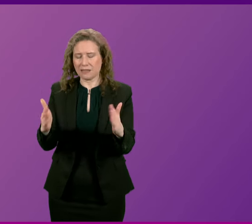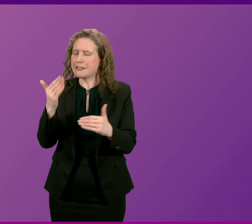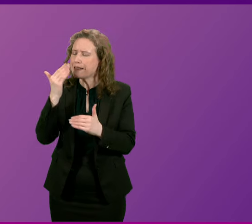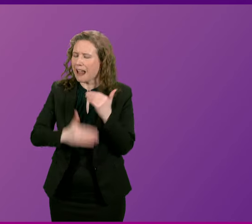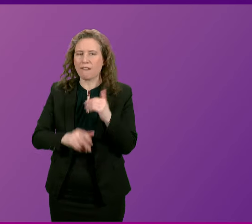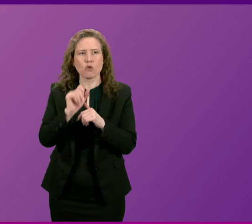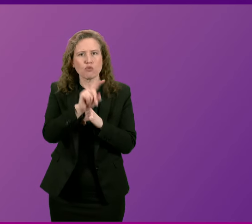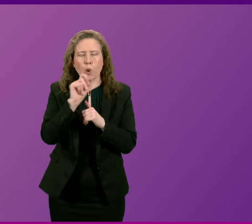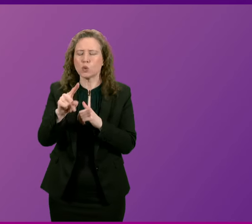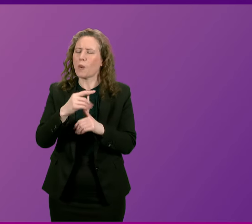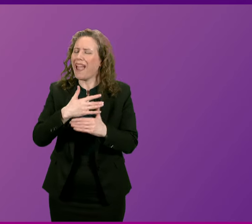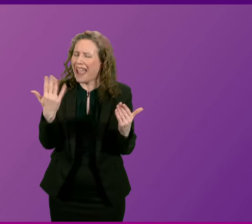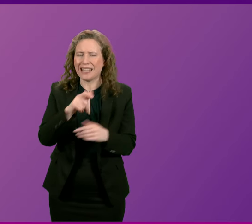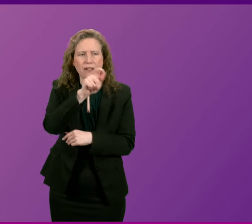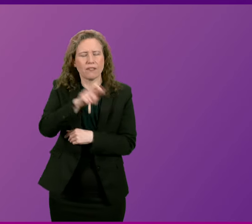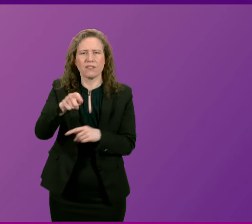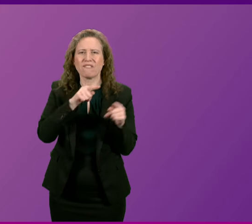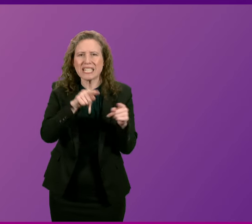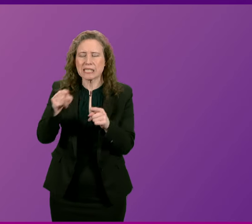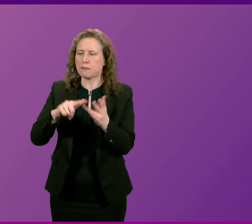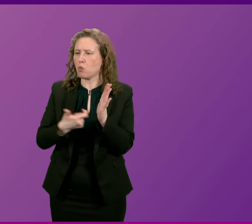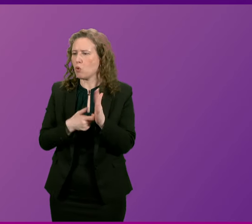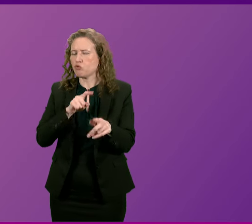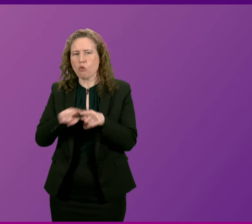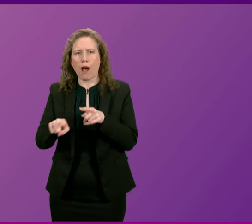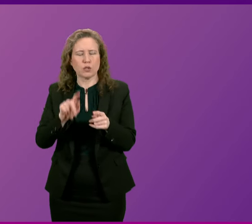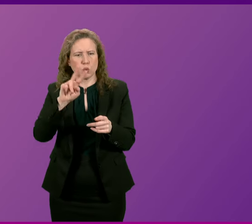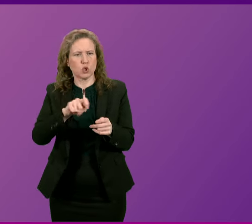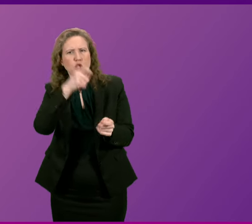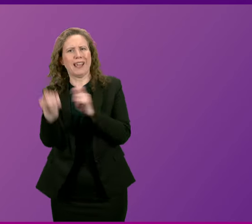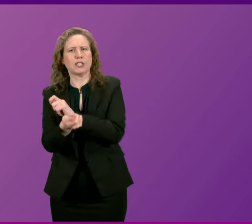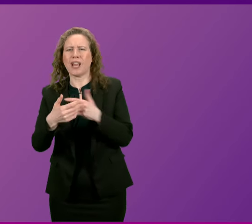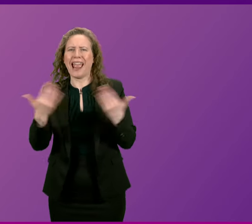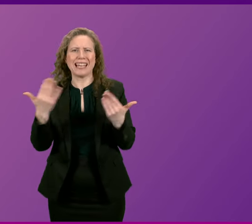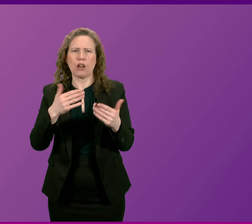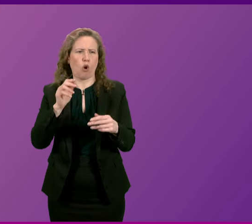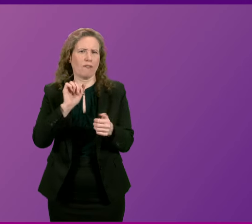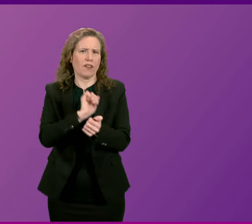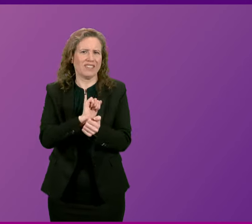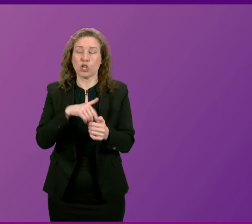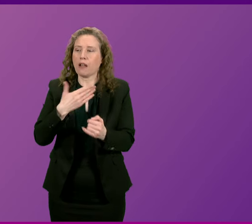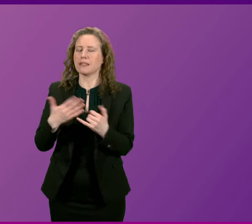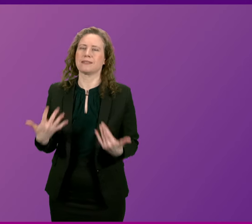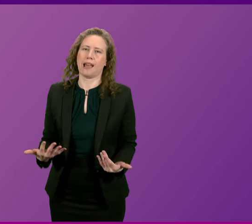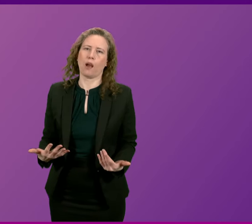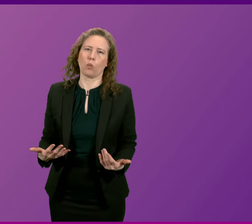single victim or attempted to overturn any of those convictions until now. Given that,